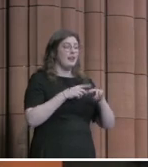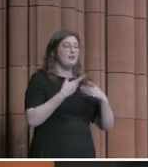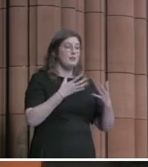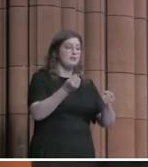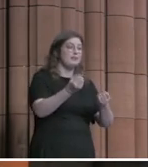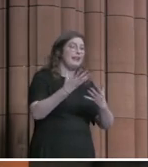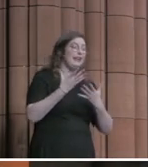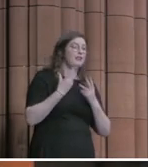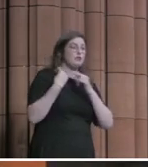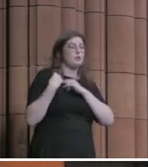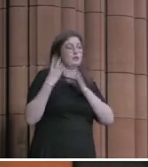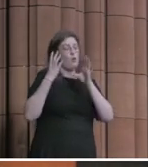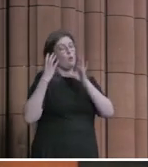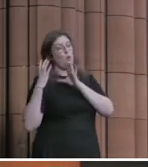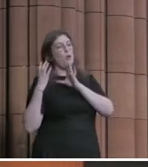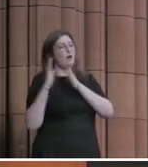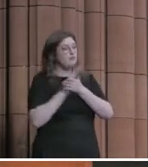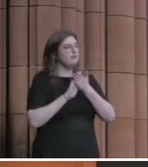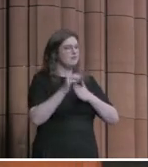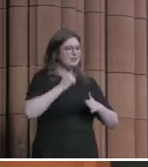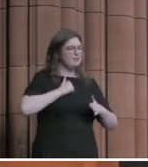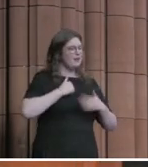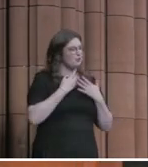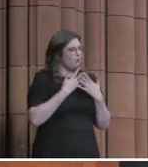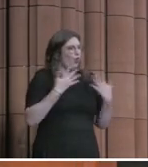And you have been given much, a top tier education,